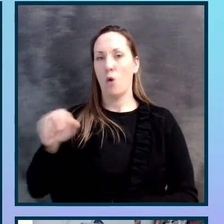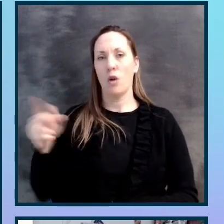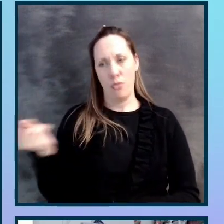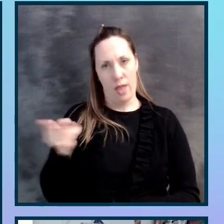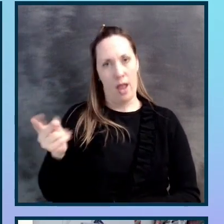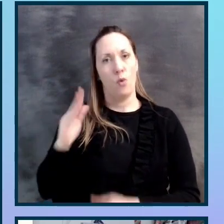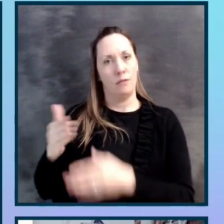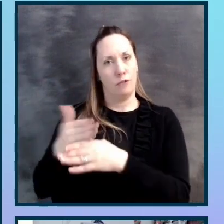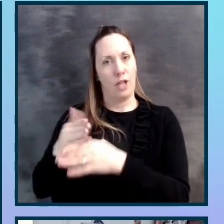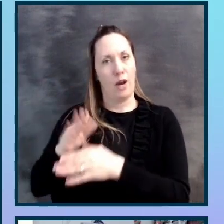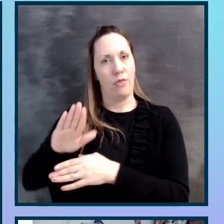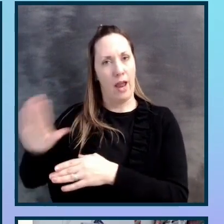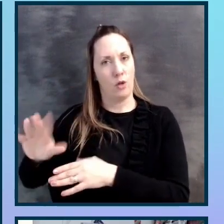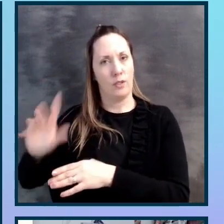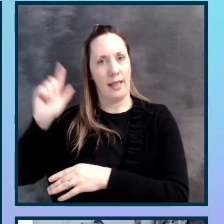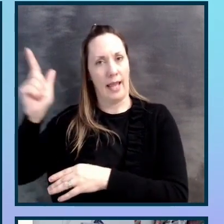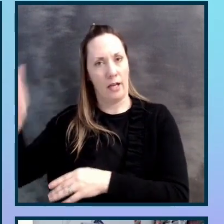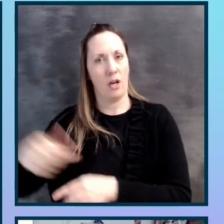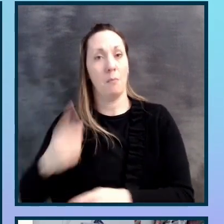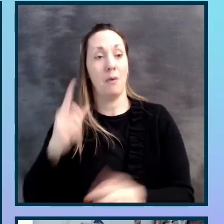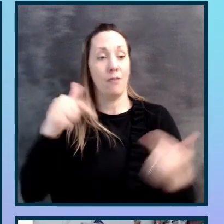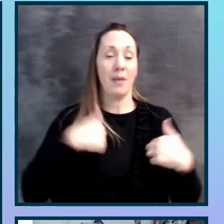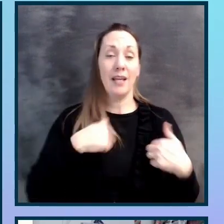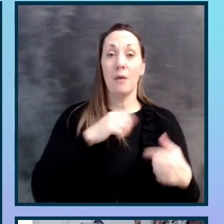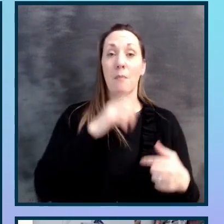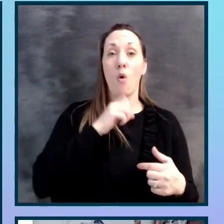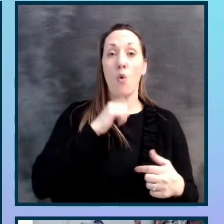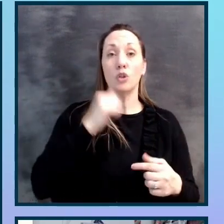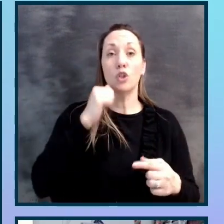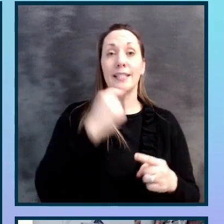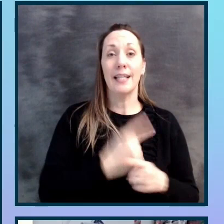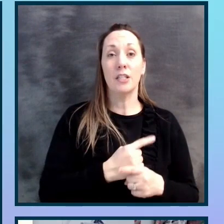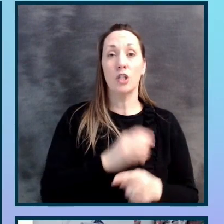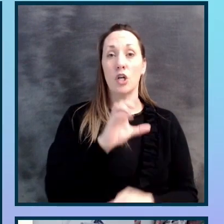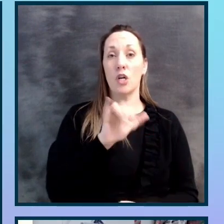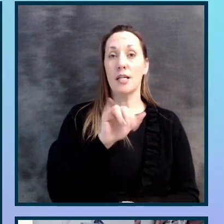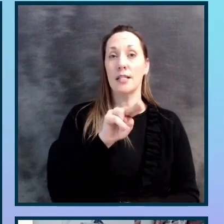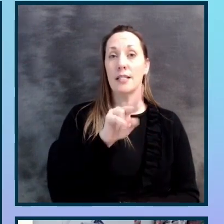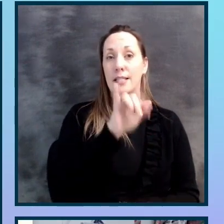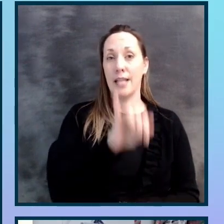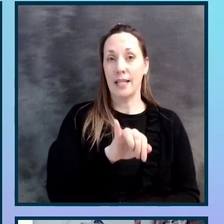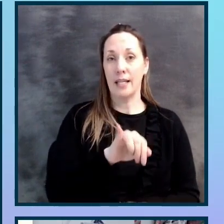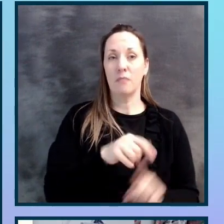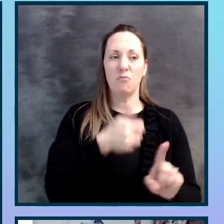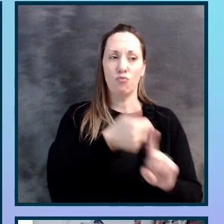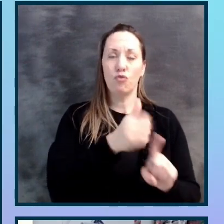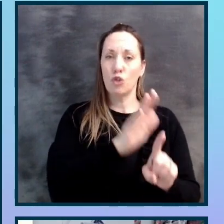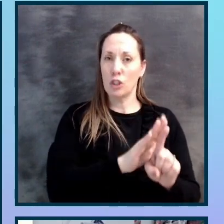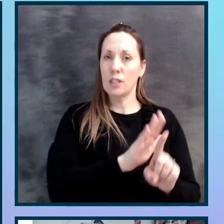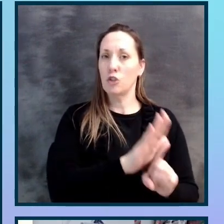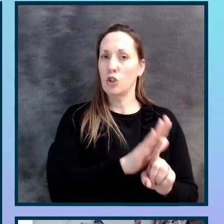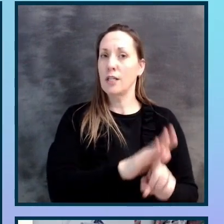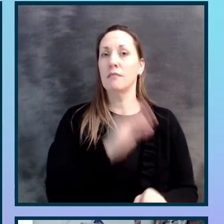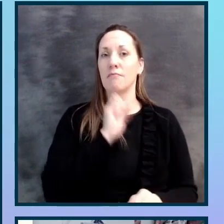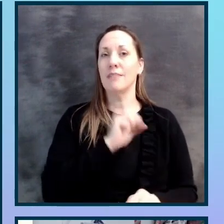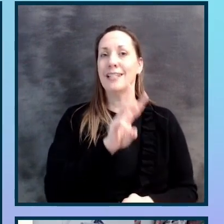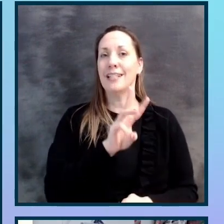but for me, it's all about my older sister Cindy. Cindy is a 61-year-old woman with developmental disabilities.